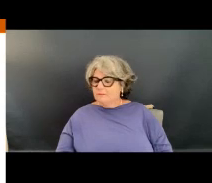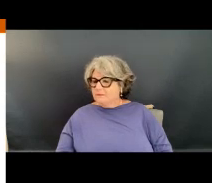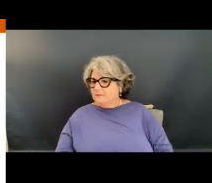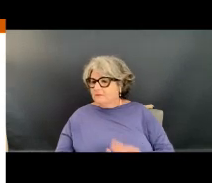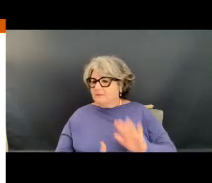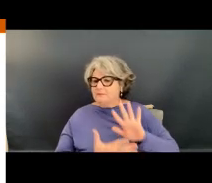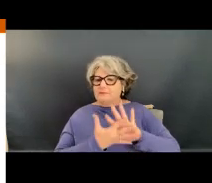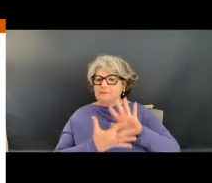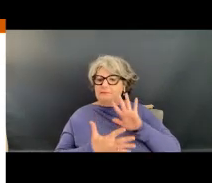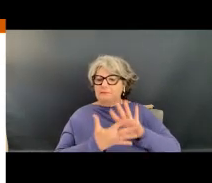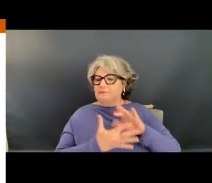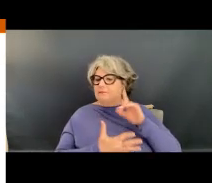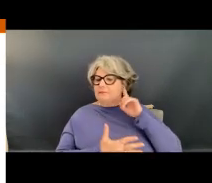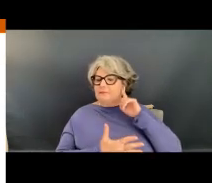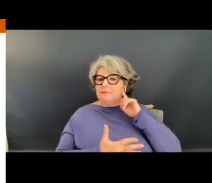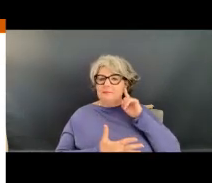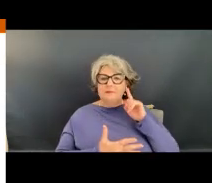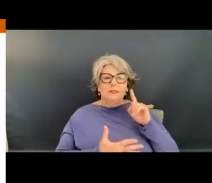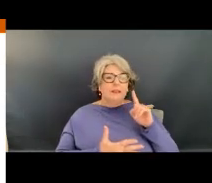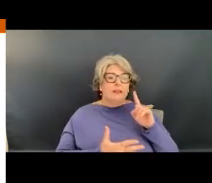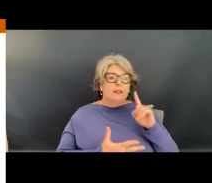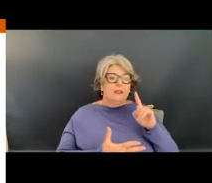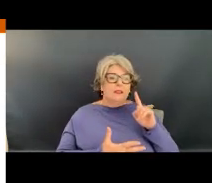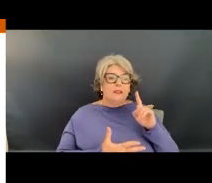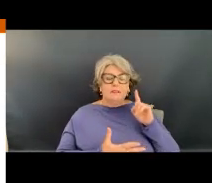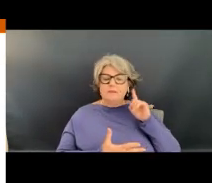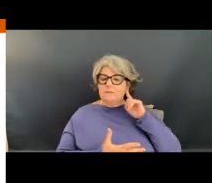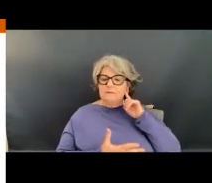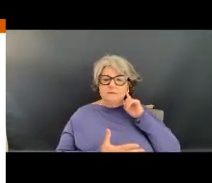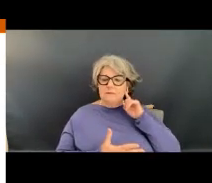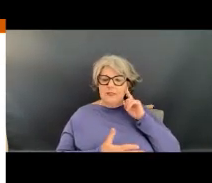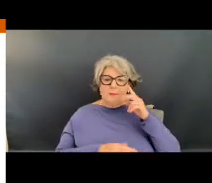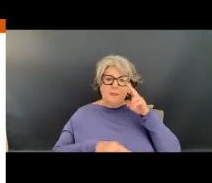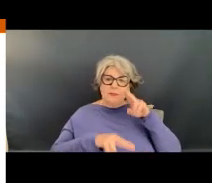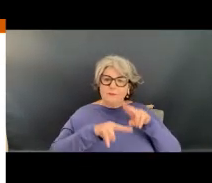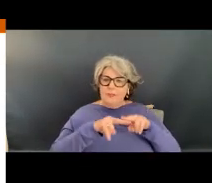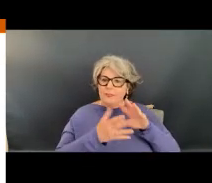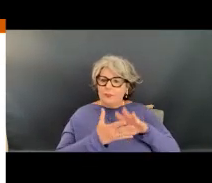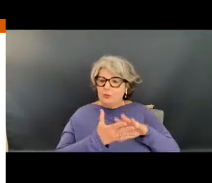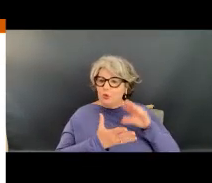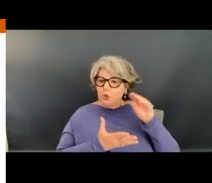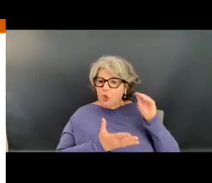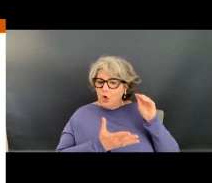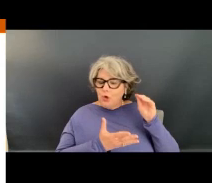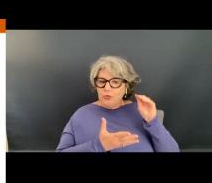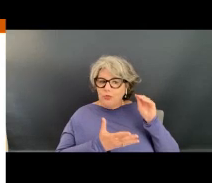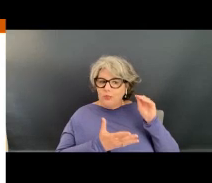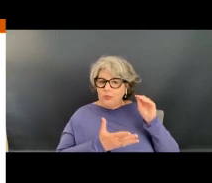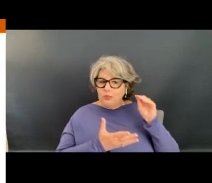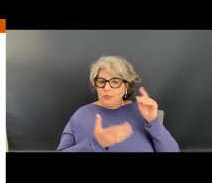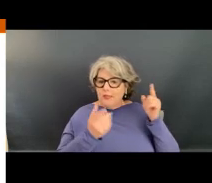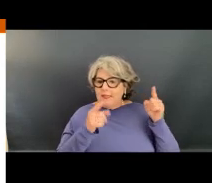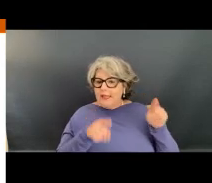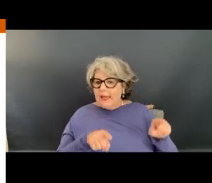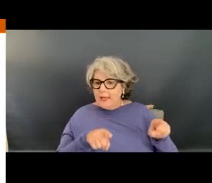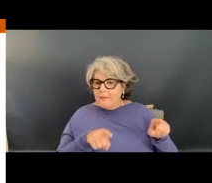of how much fun it is to actually watch kids learn and have that experience happen. The first part.